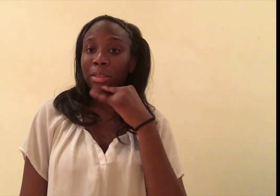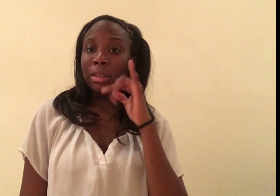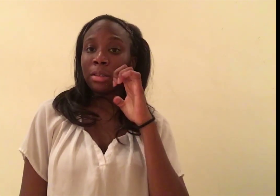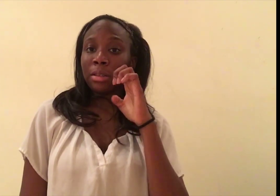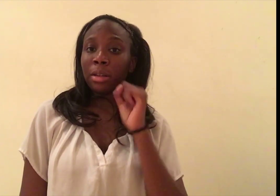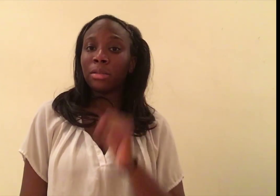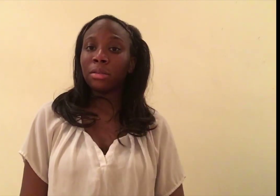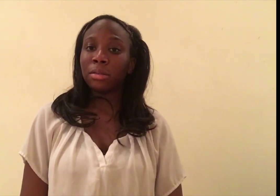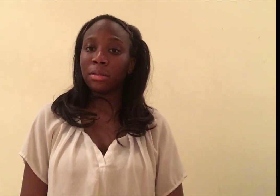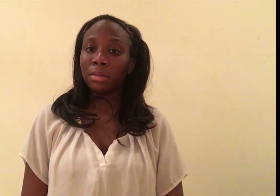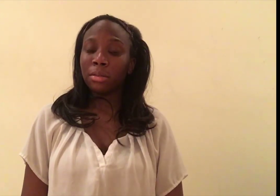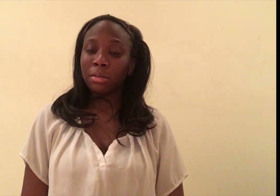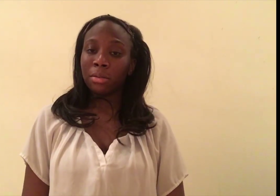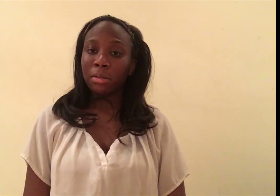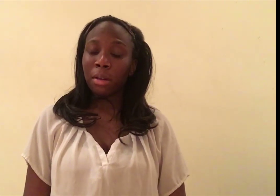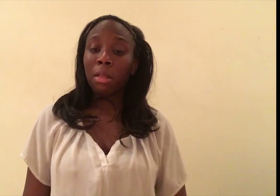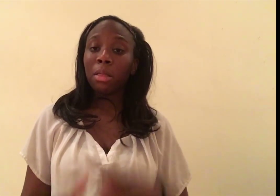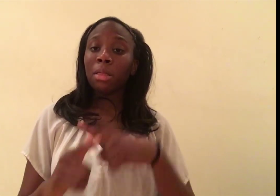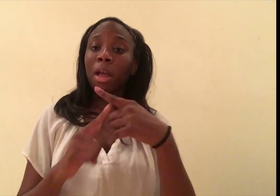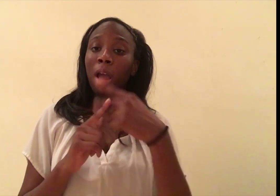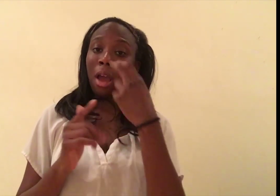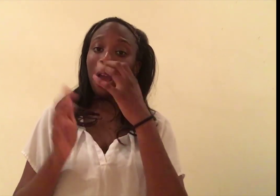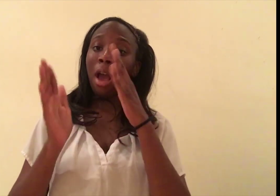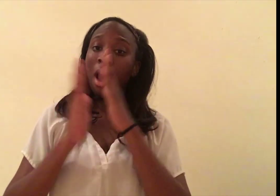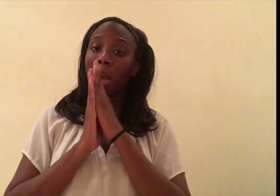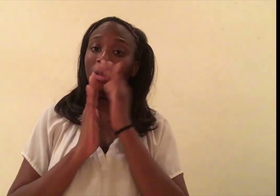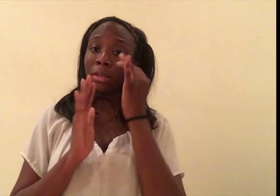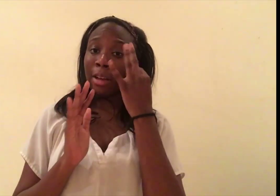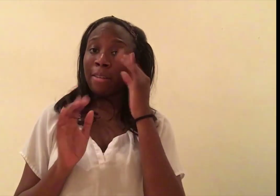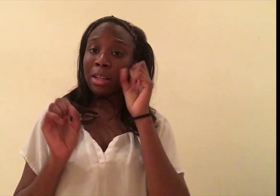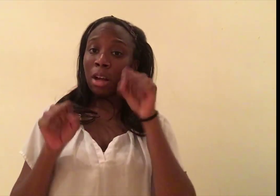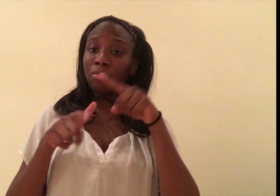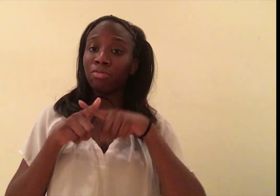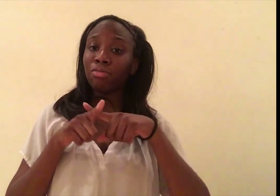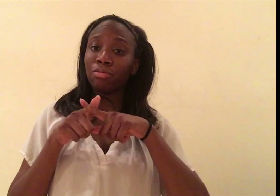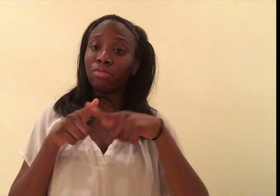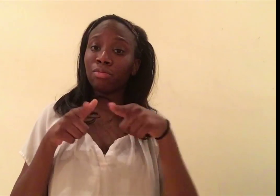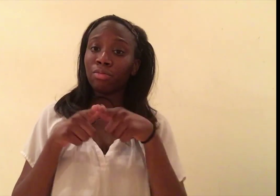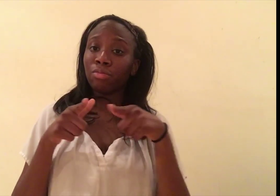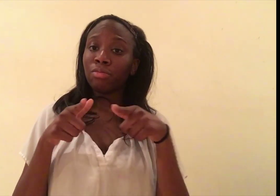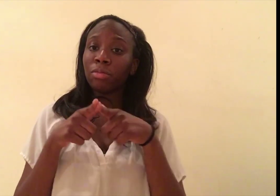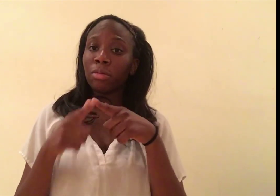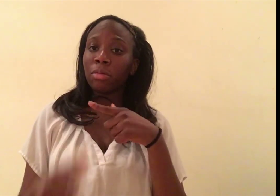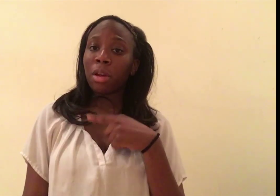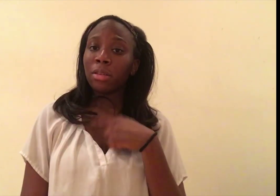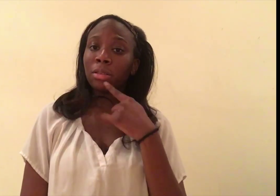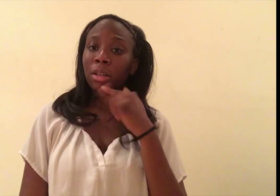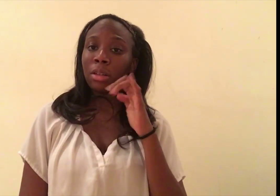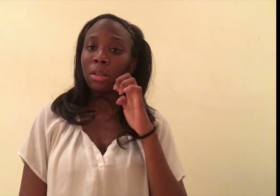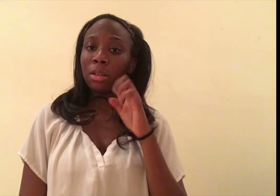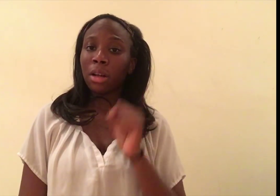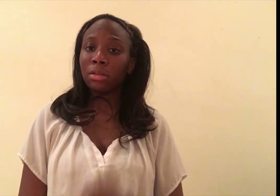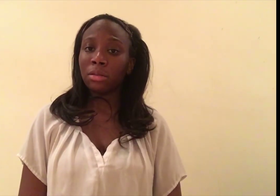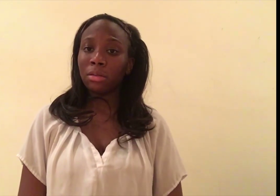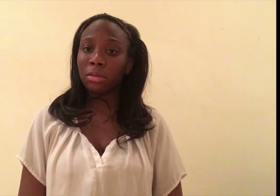I said yes. Then he asked if he could finger me and I said yes.